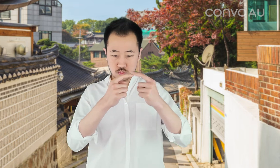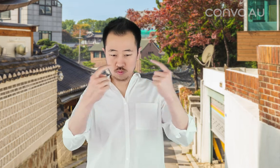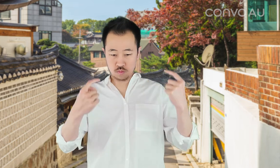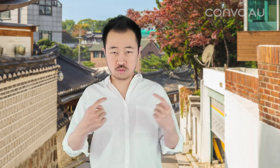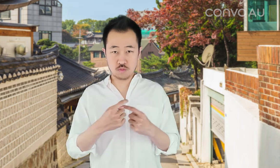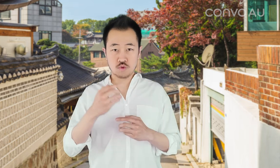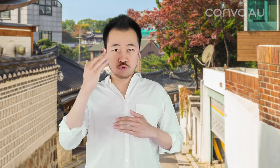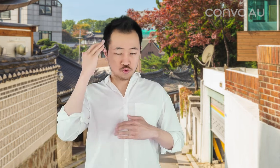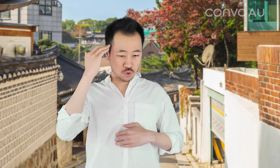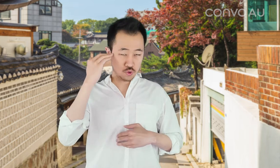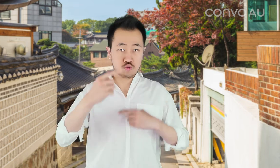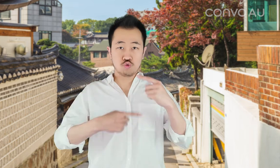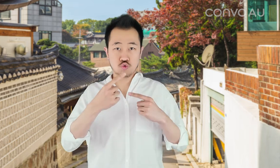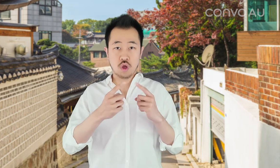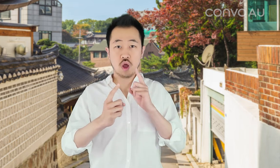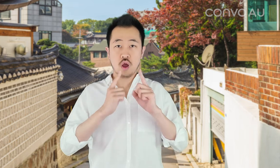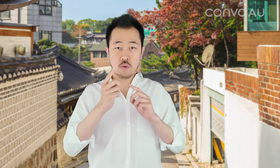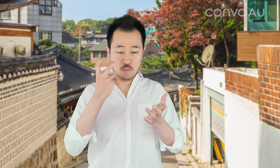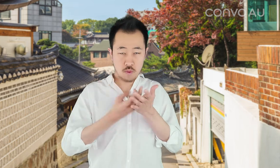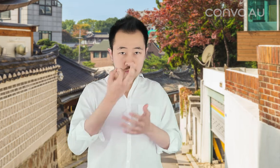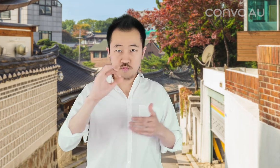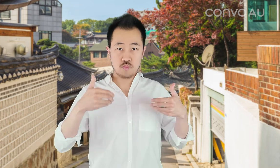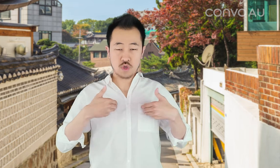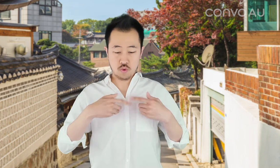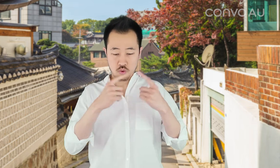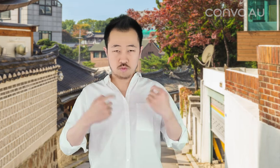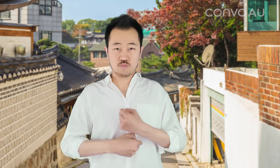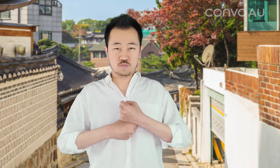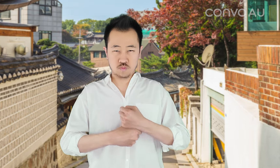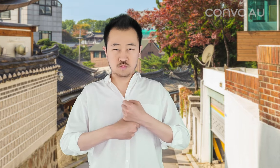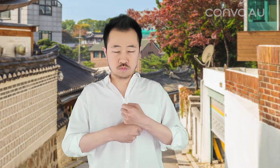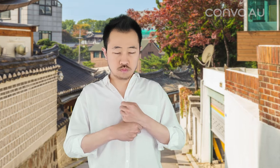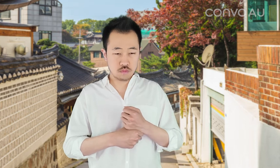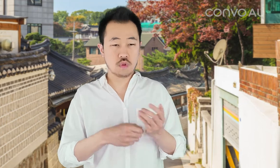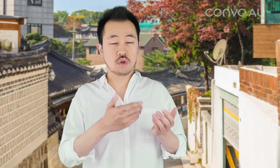We set up a tent during the winter with protest signs hanging off the tent for hearing people and people with additional needs